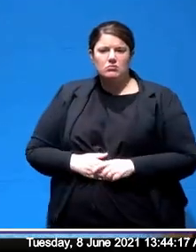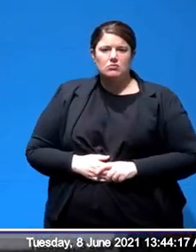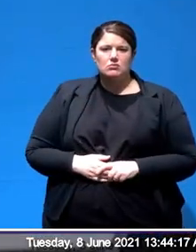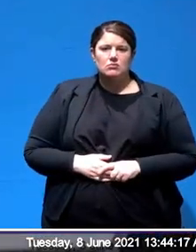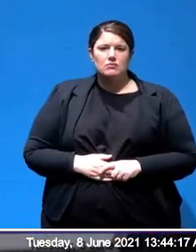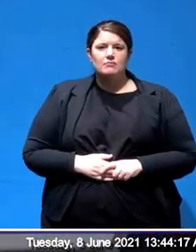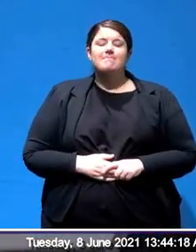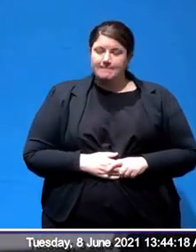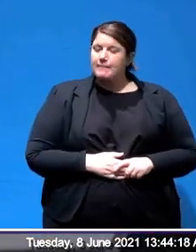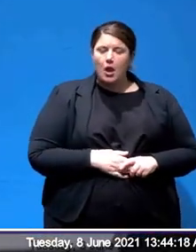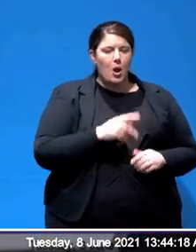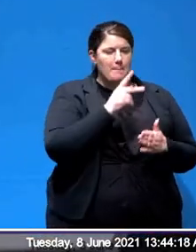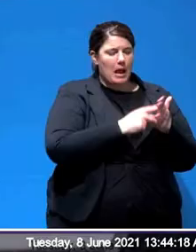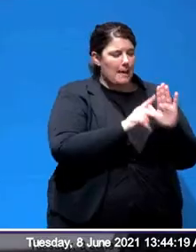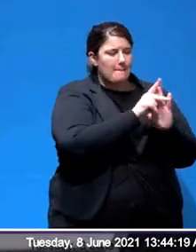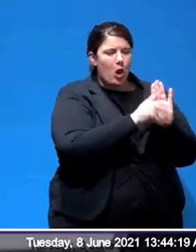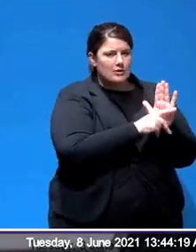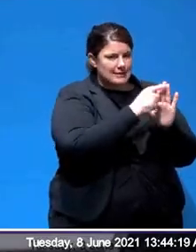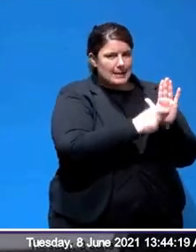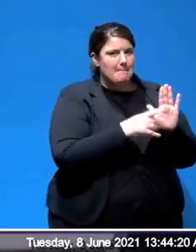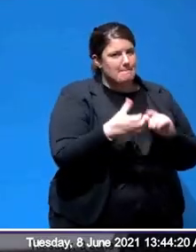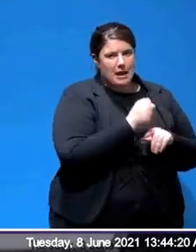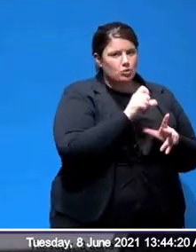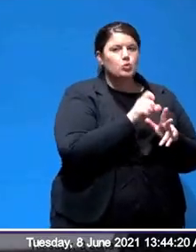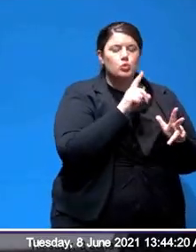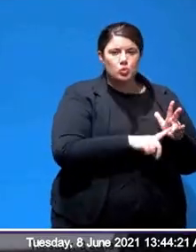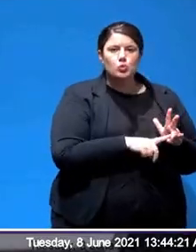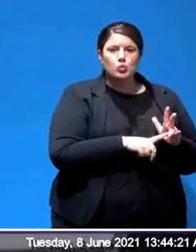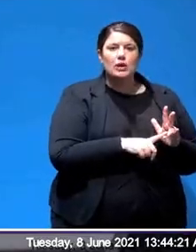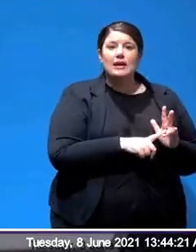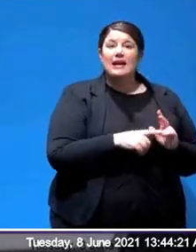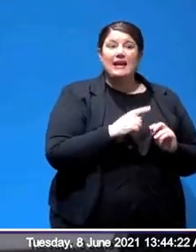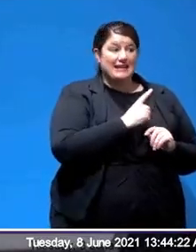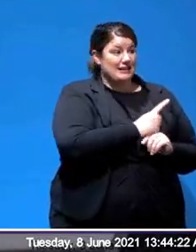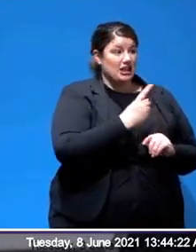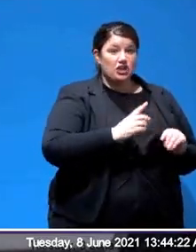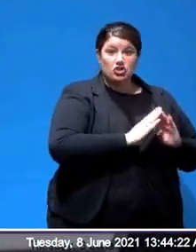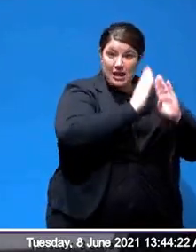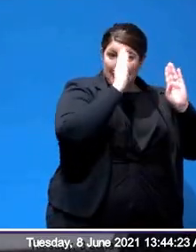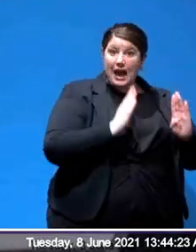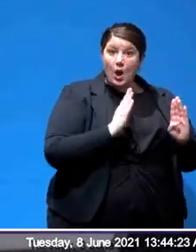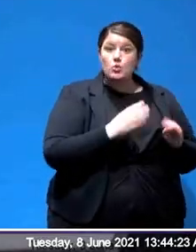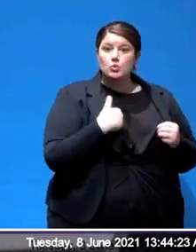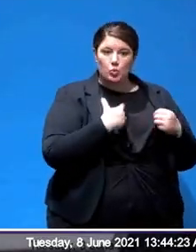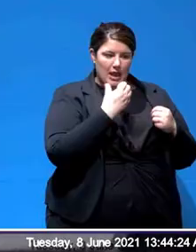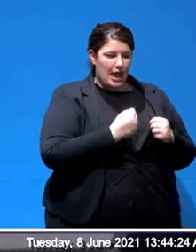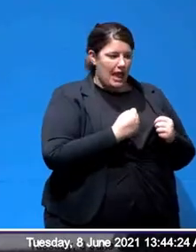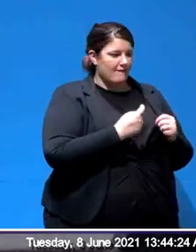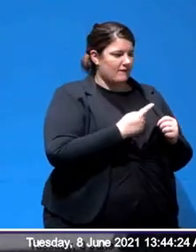No, it was a requirement. At every accommodation site we have a hand over of staff from one session to another.